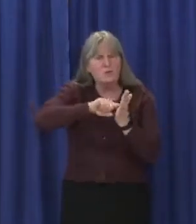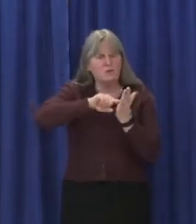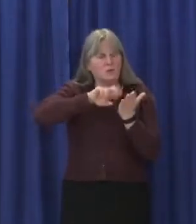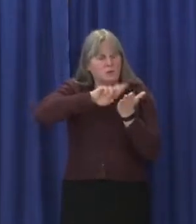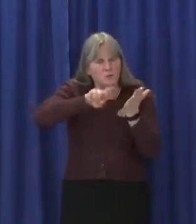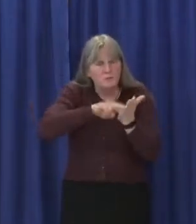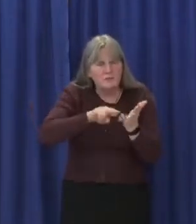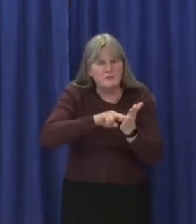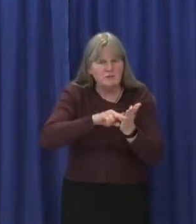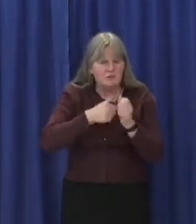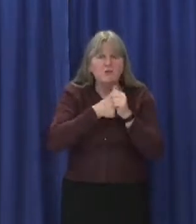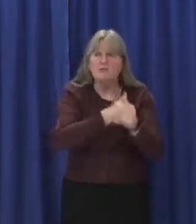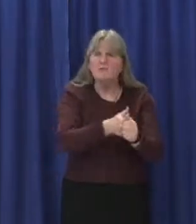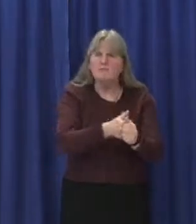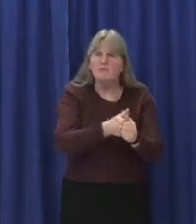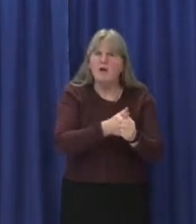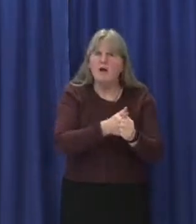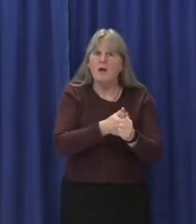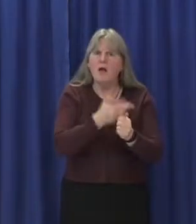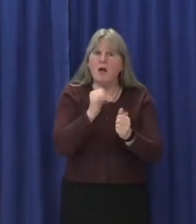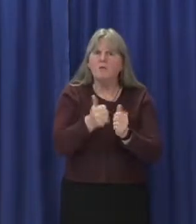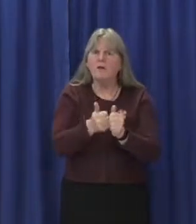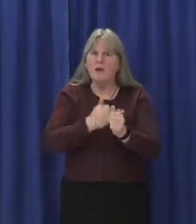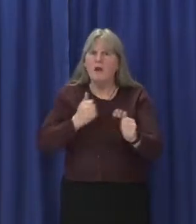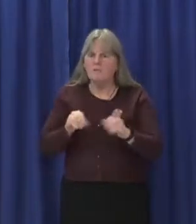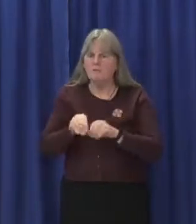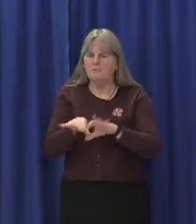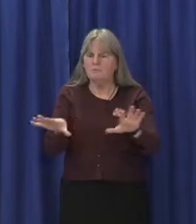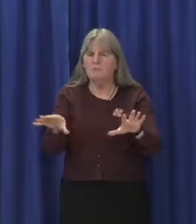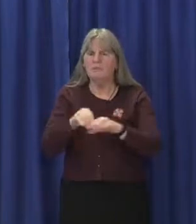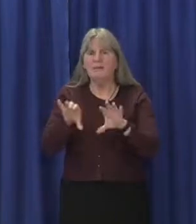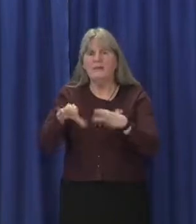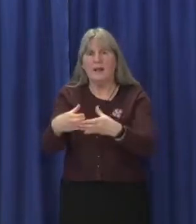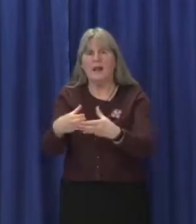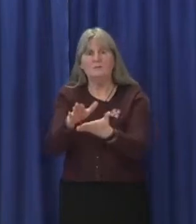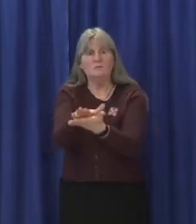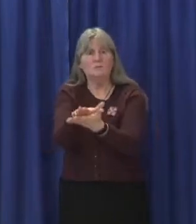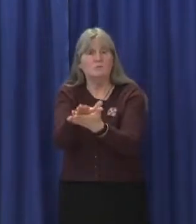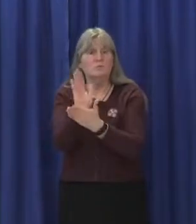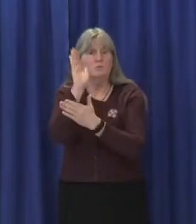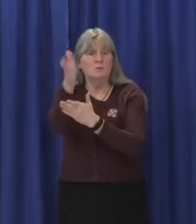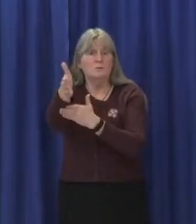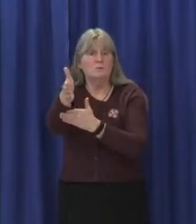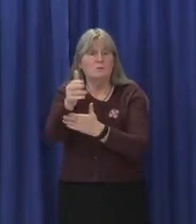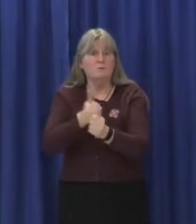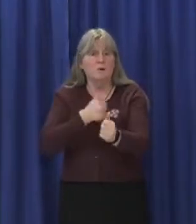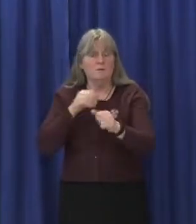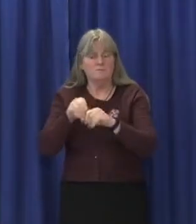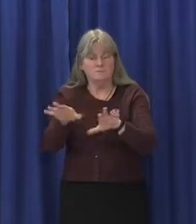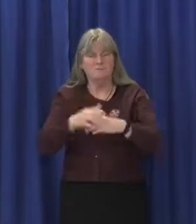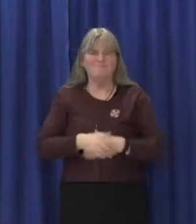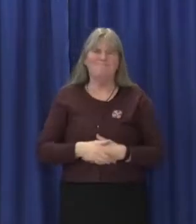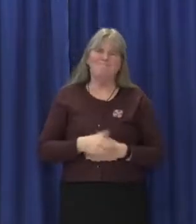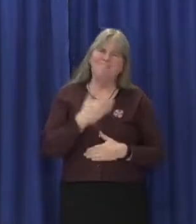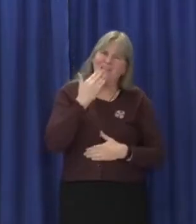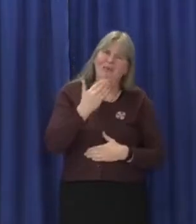And they will help to mitigate the transmission of COVID-19 in the classroom settings. Thank you for being kind to one another and ensur-- and